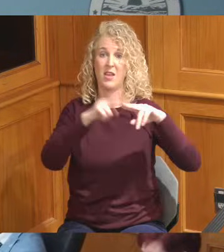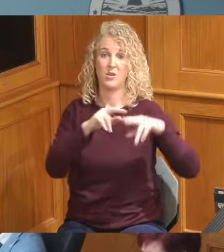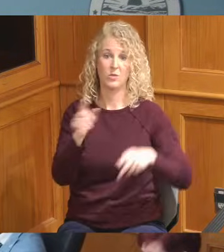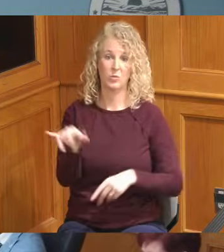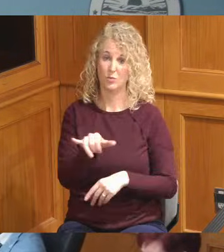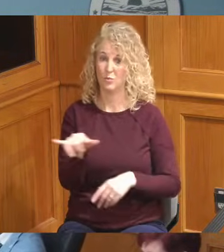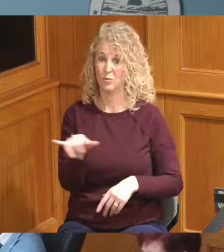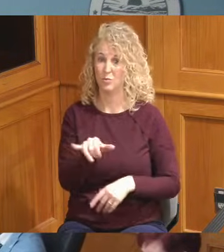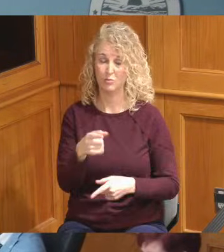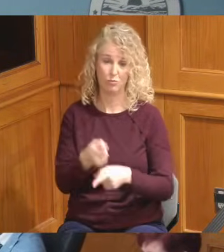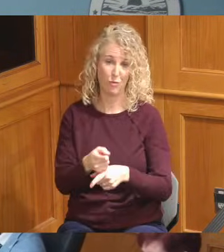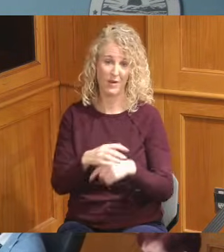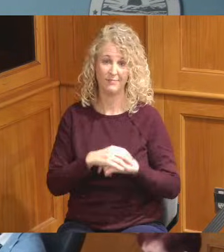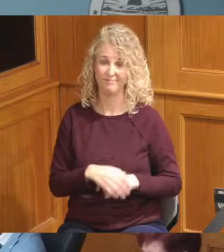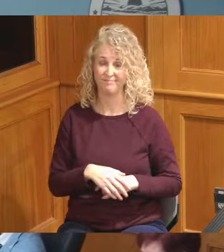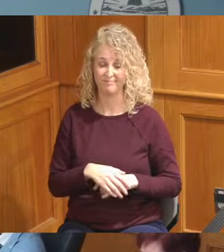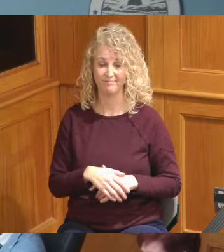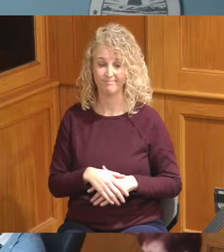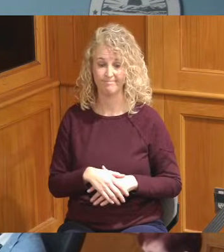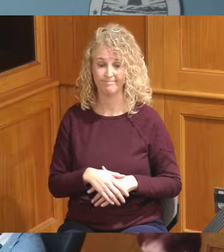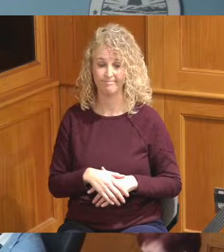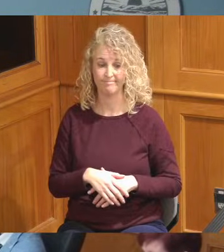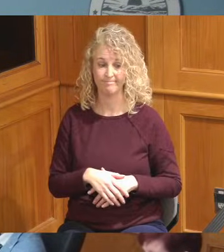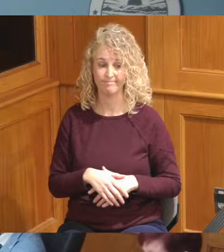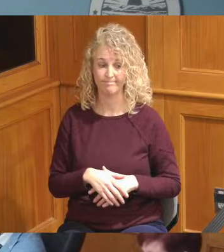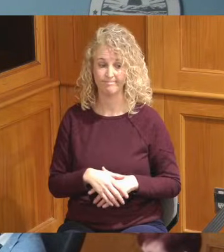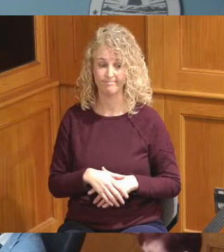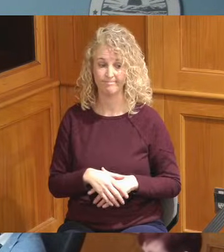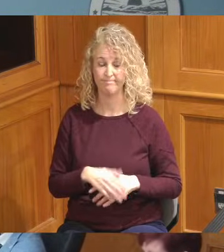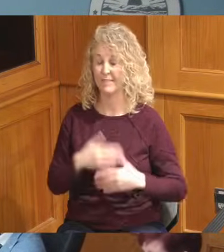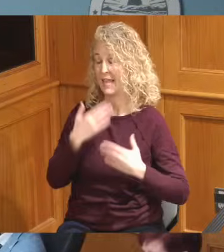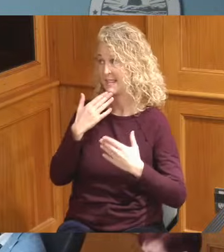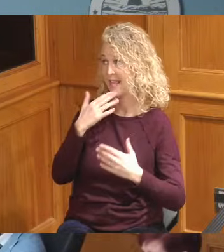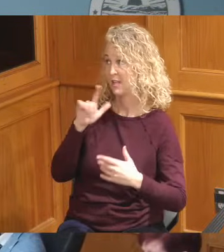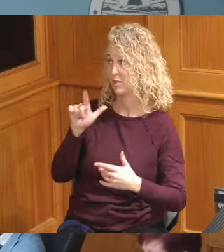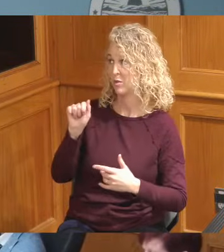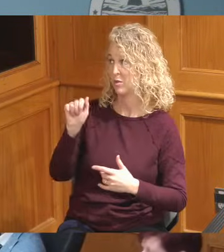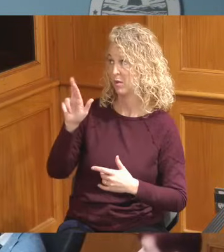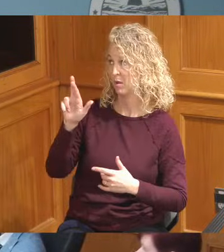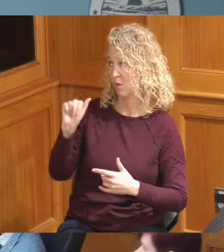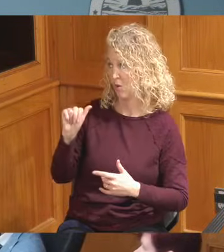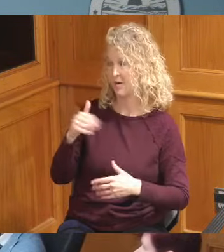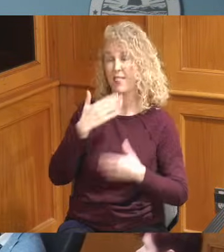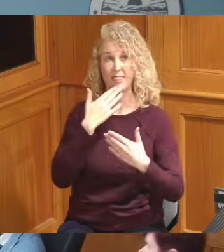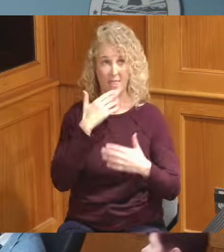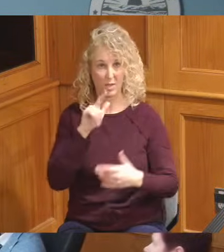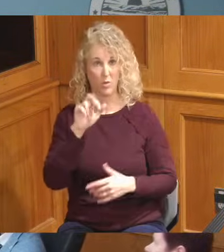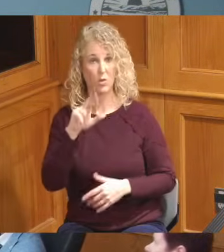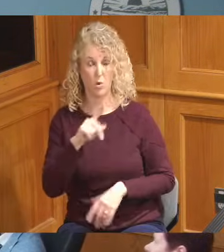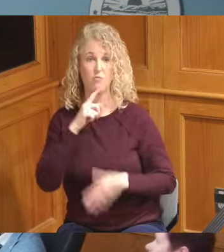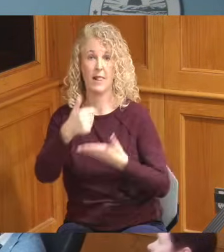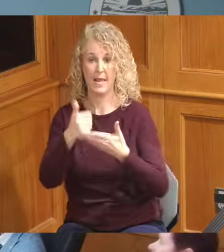to provide these services. Thank you. I say thank you, Laura. That's very helpful. Okay,